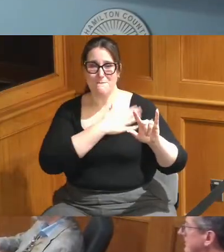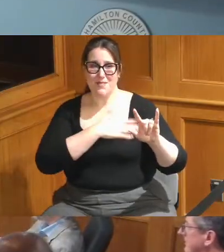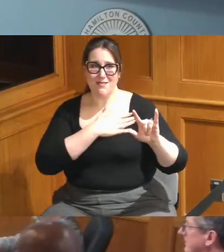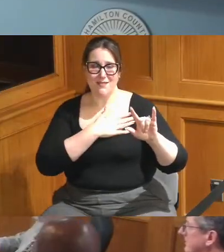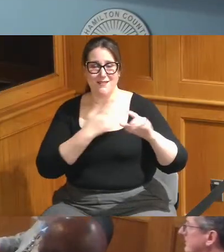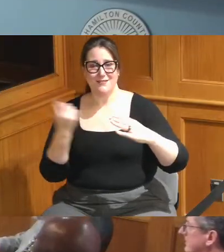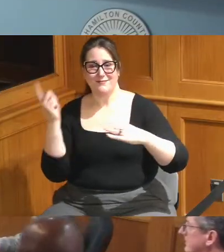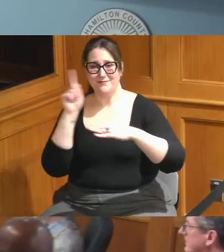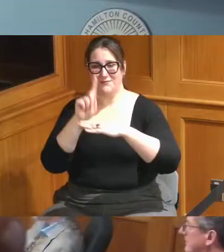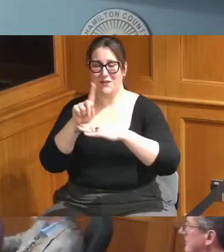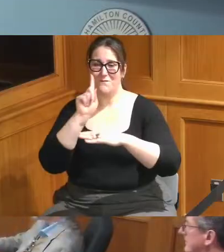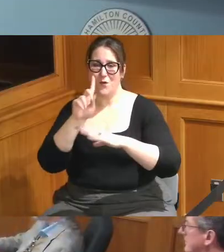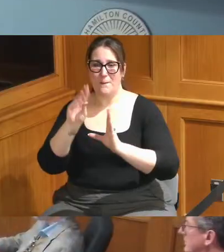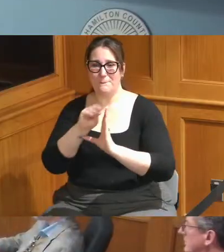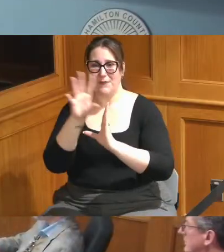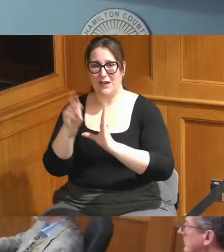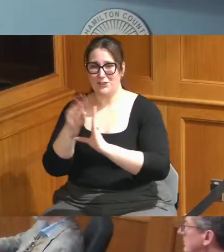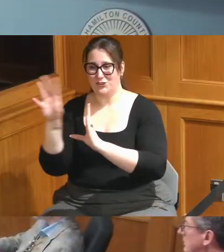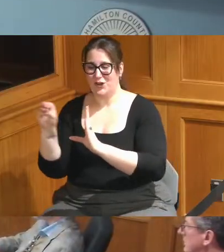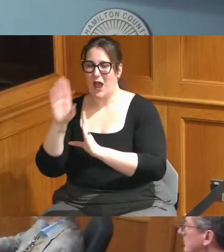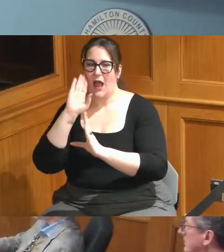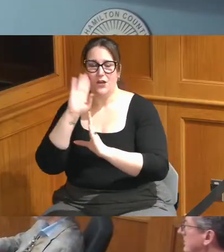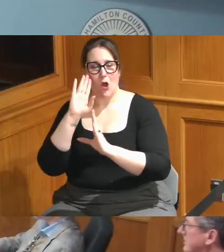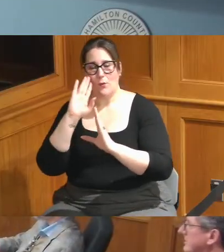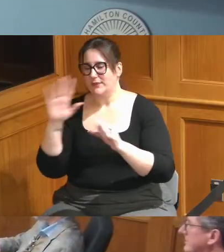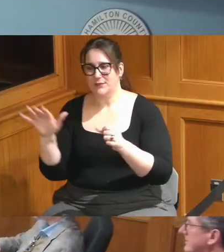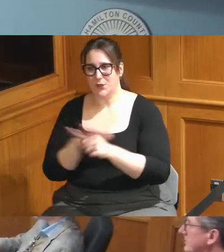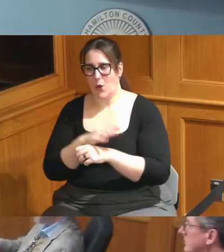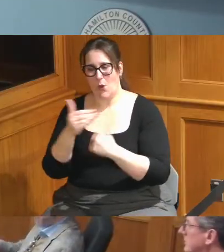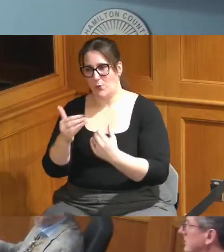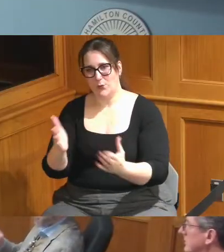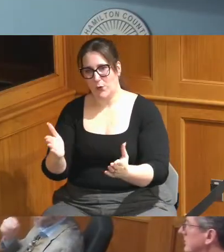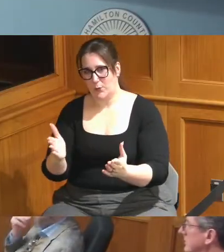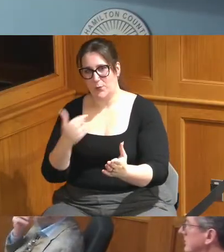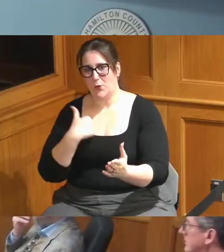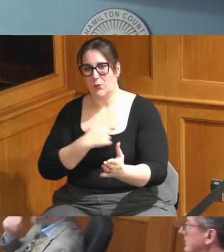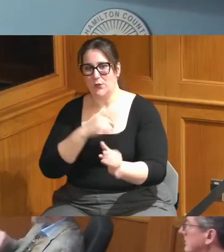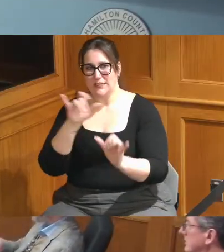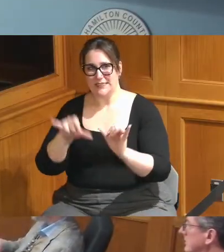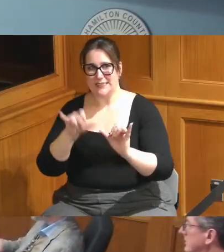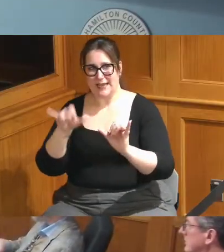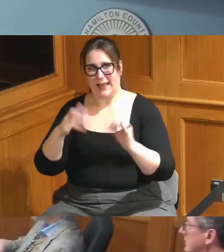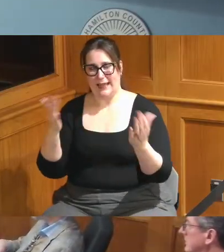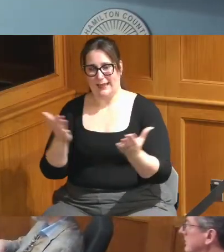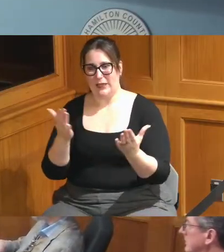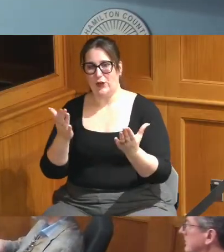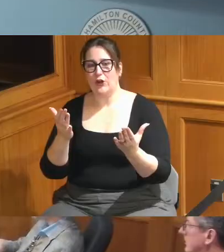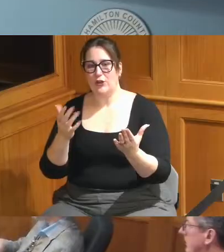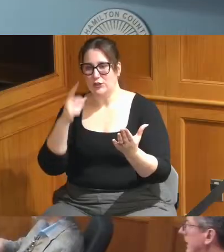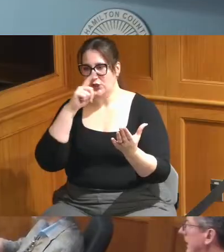be in the photo. That's I know that's half the room. we'll stay here and do these. Do you want